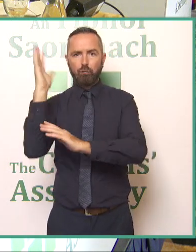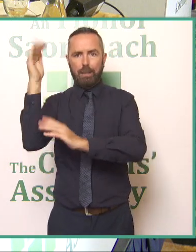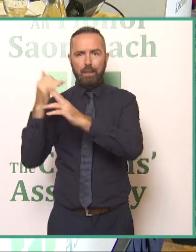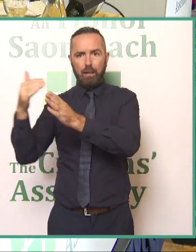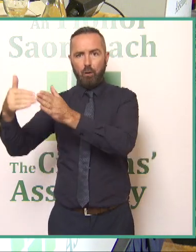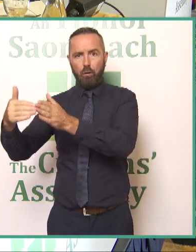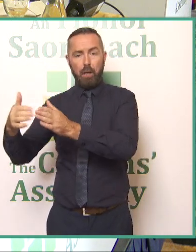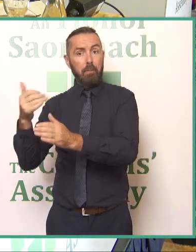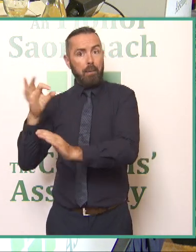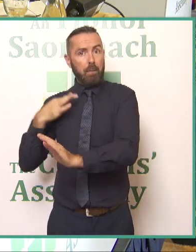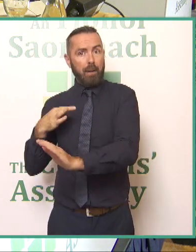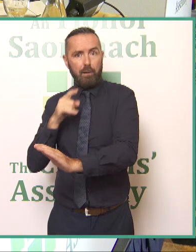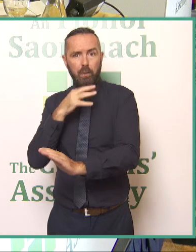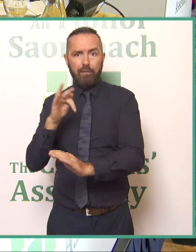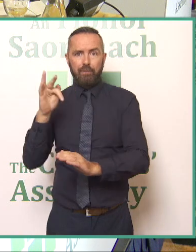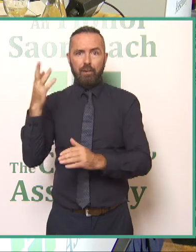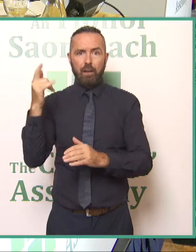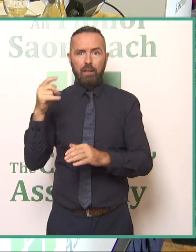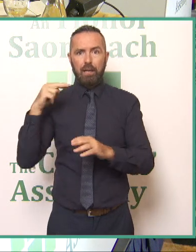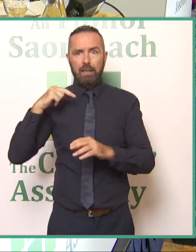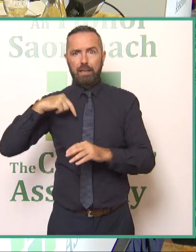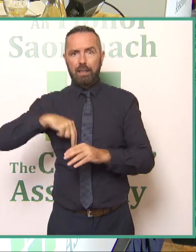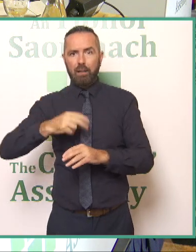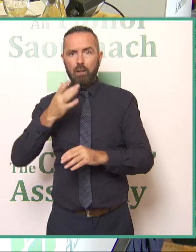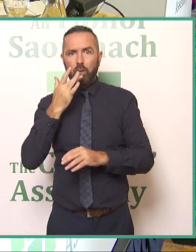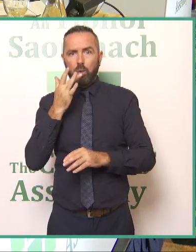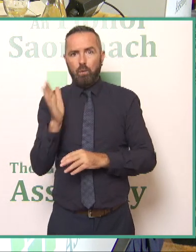good but if I could plant it over beside a river it could take in carbon from the soil but it could